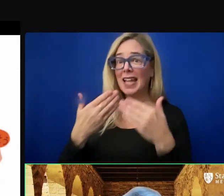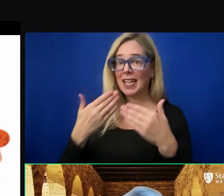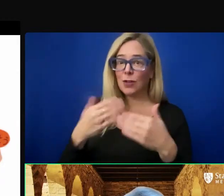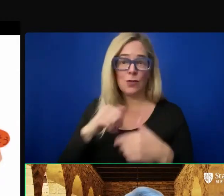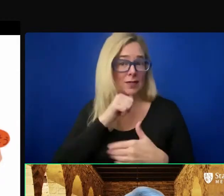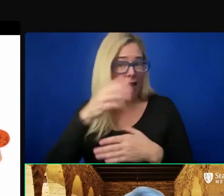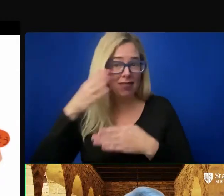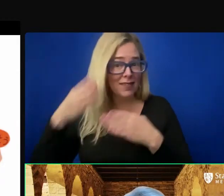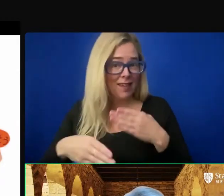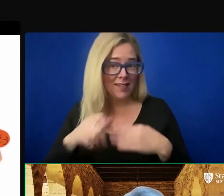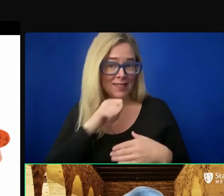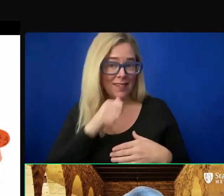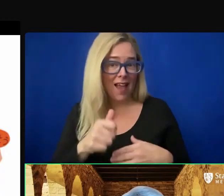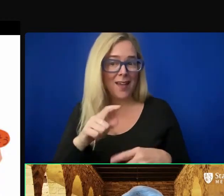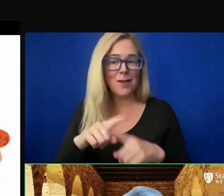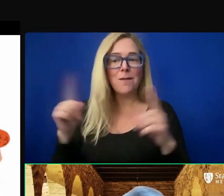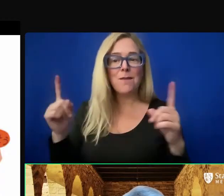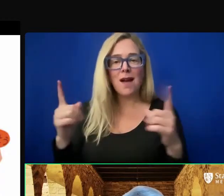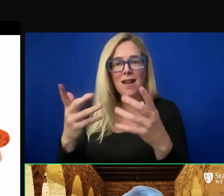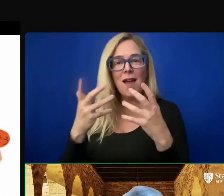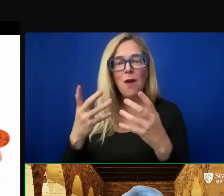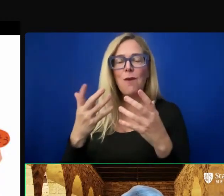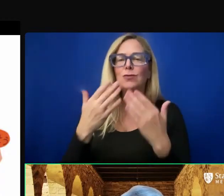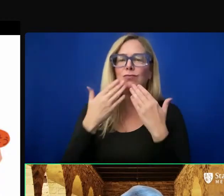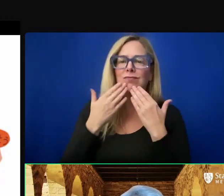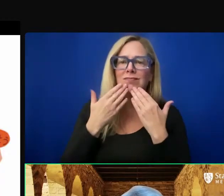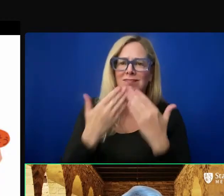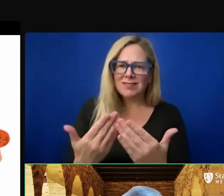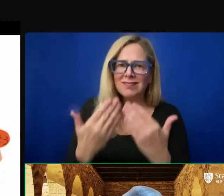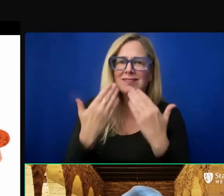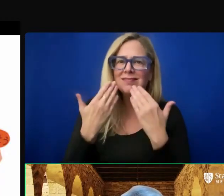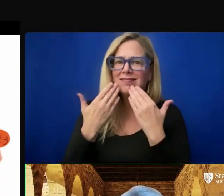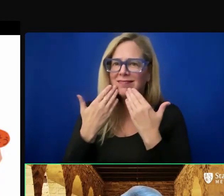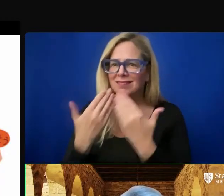but because I want to take a moment to thank each and every one of you because you are at